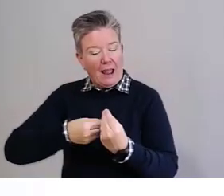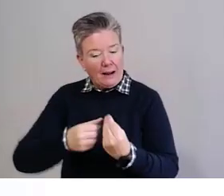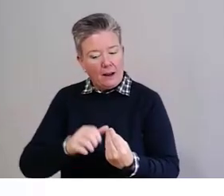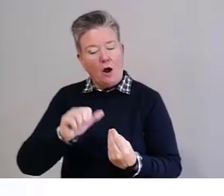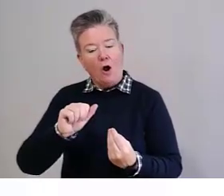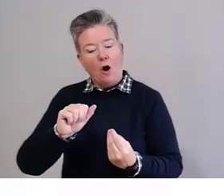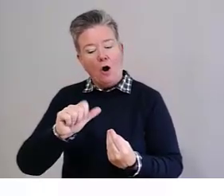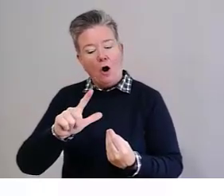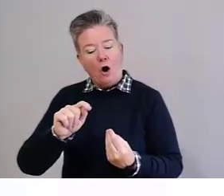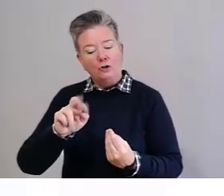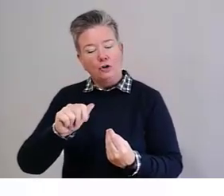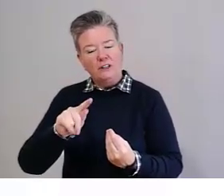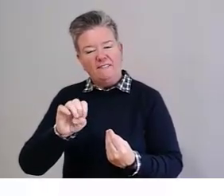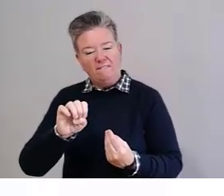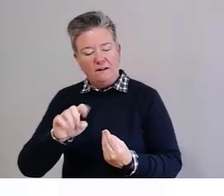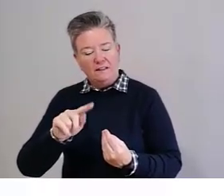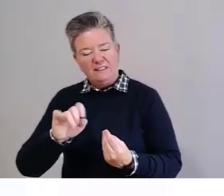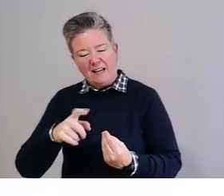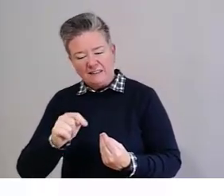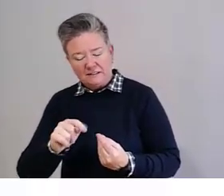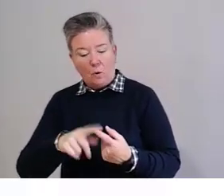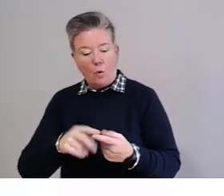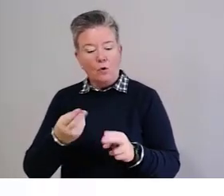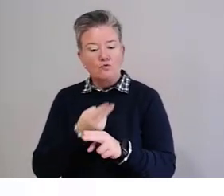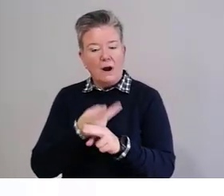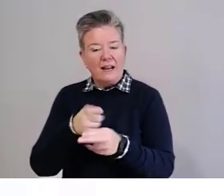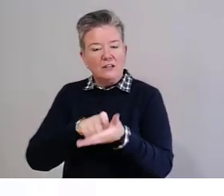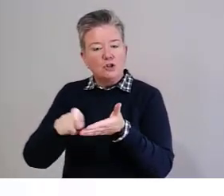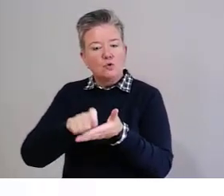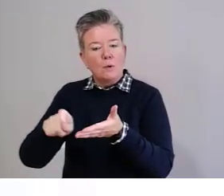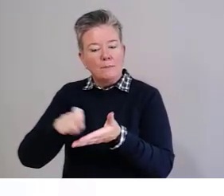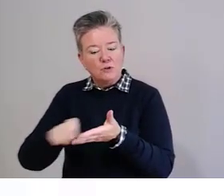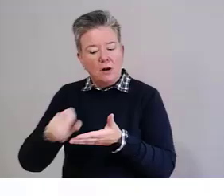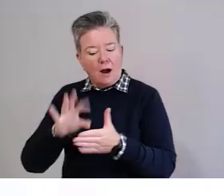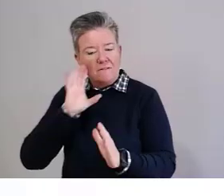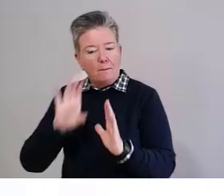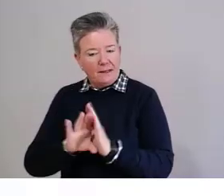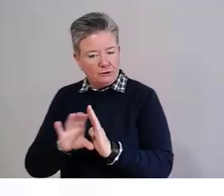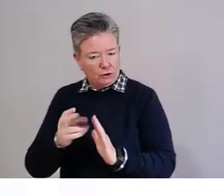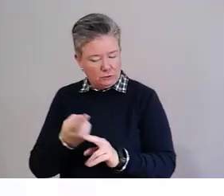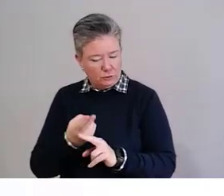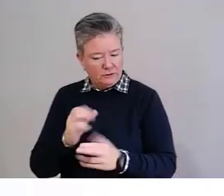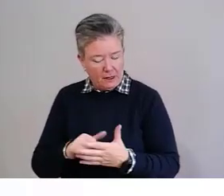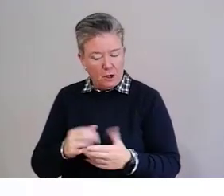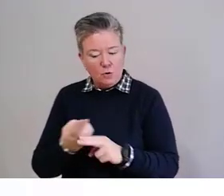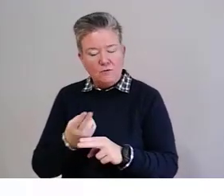or a written description of what the image is depicting. So this might be true for an audiogram